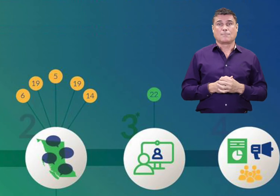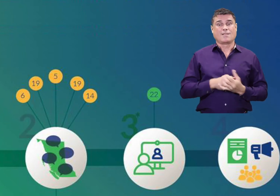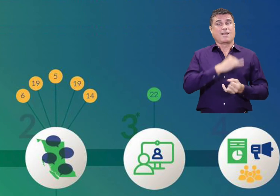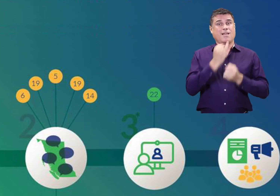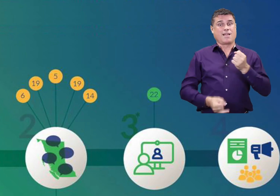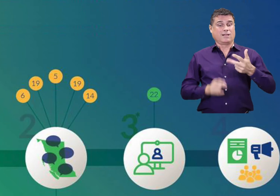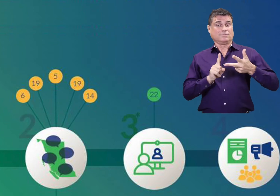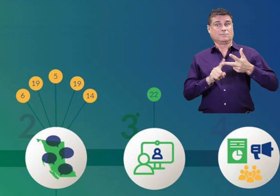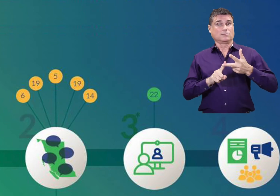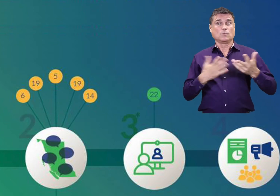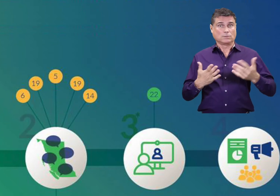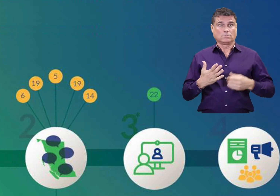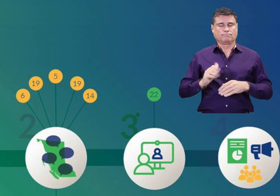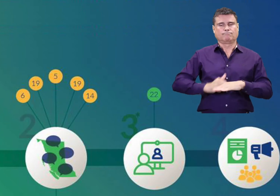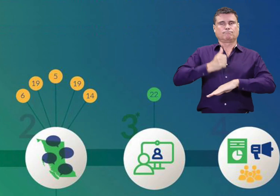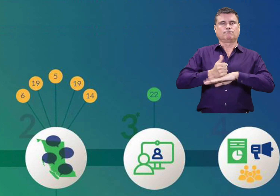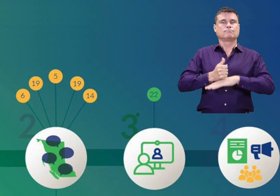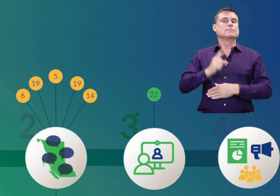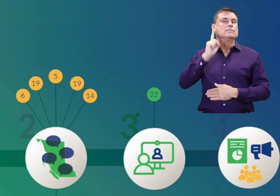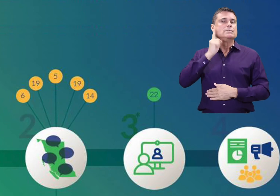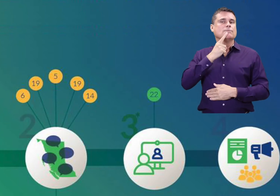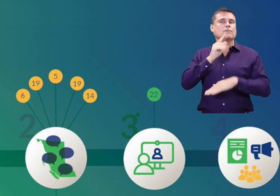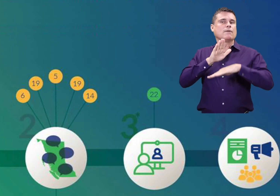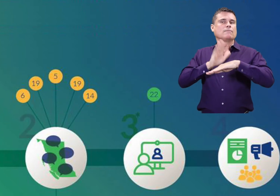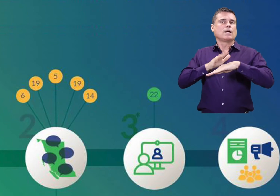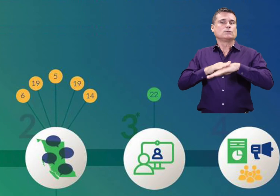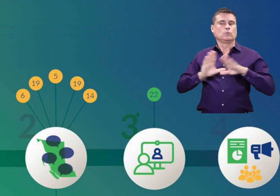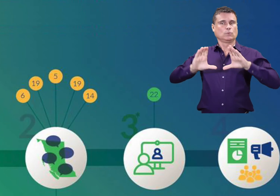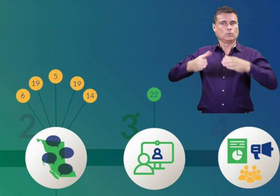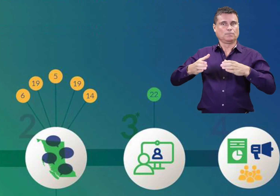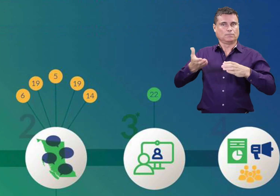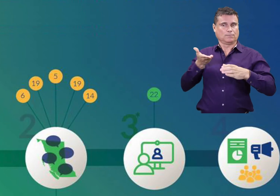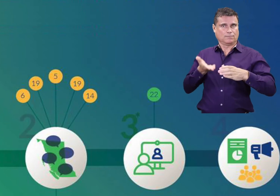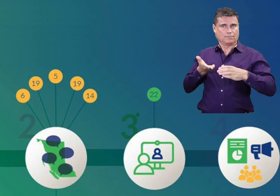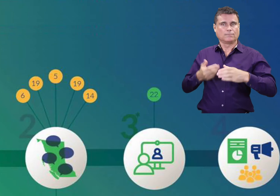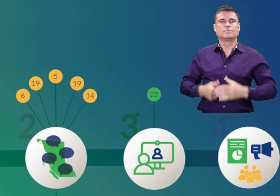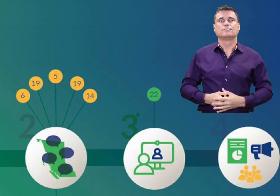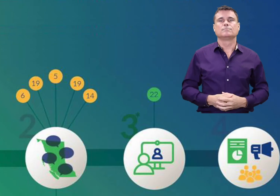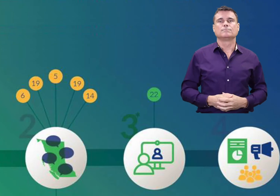AND LASTLY, SET UP A DEAF ADVISORY GROUP.